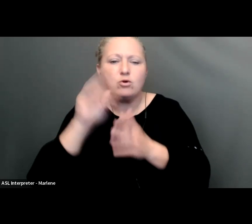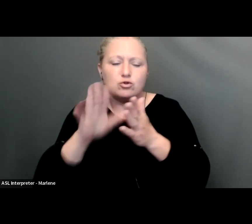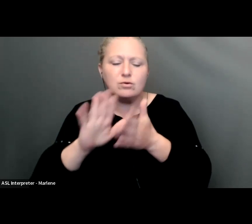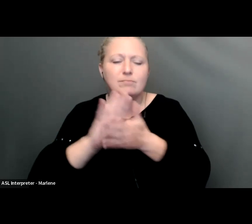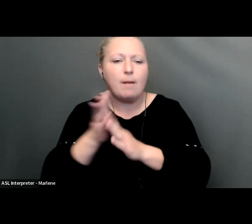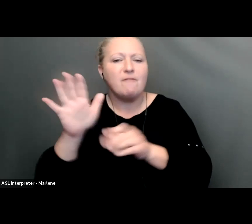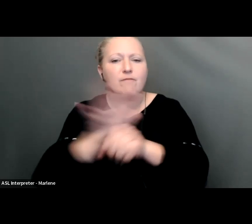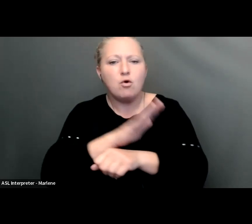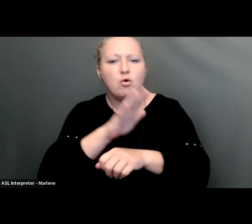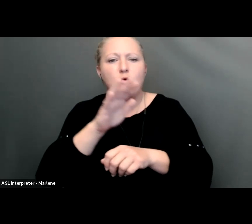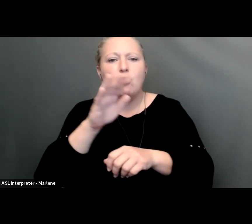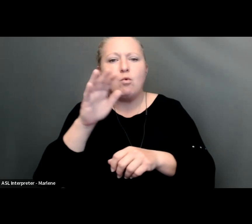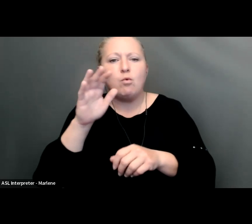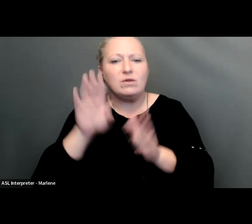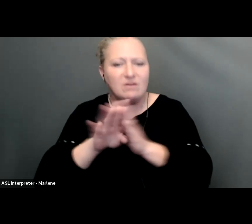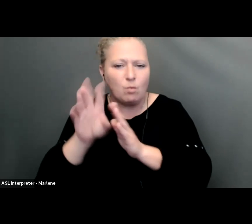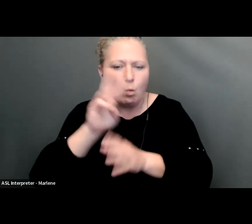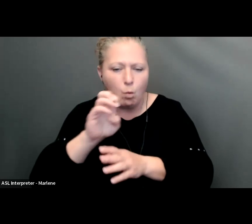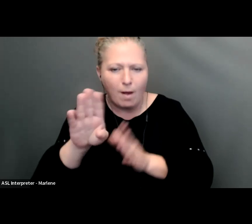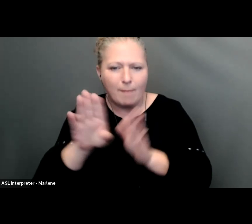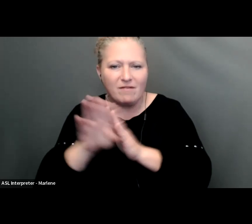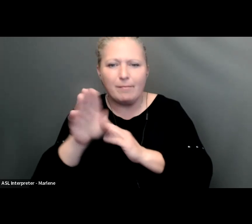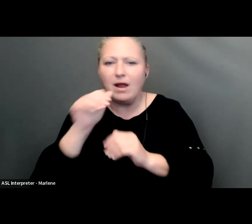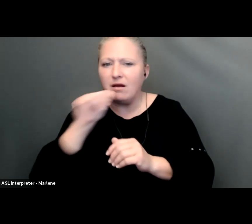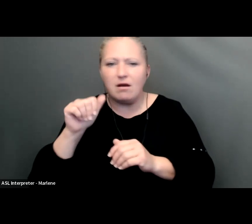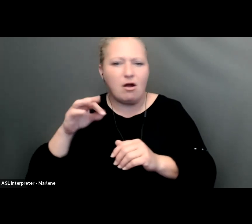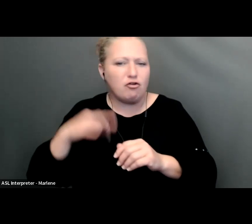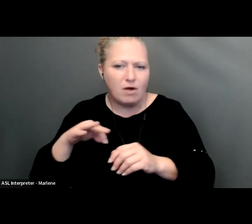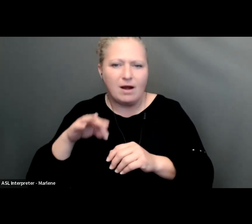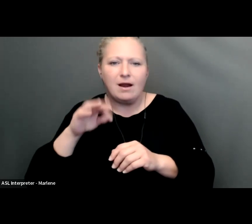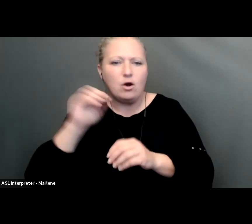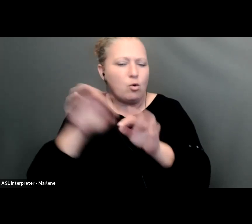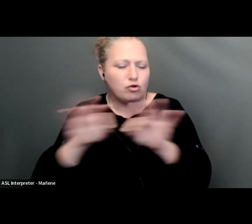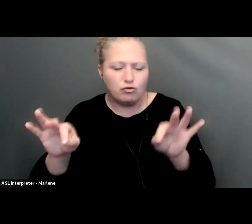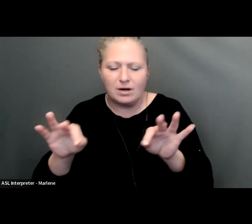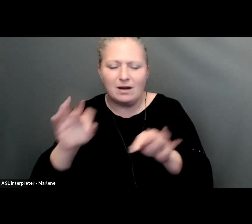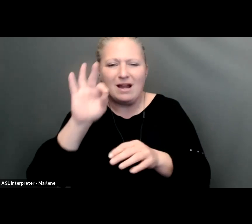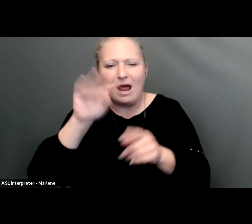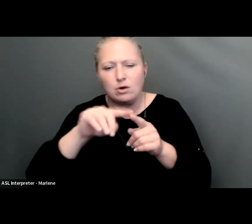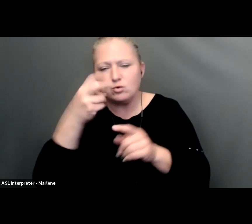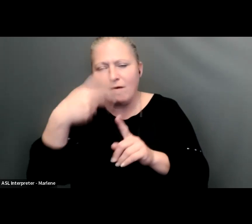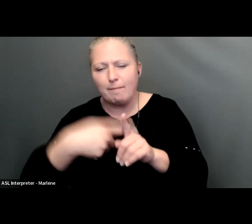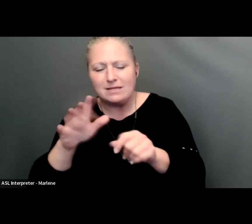credit, no degree required course. It takes about 9 to 12 months to complete and it's really focused